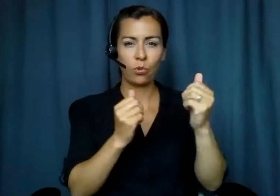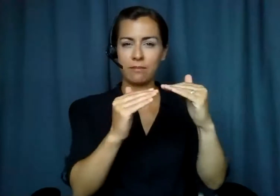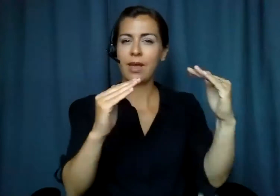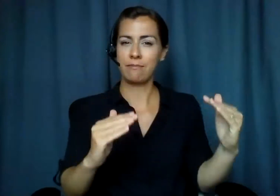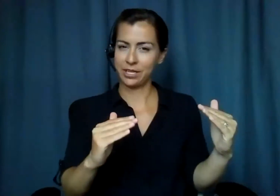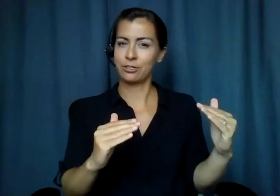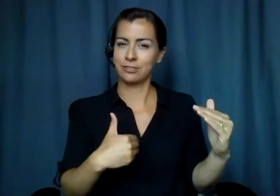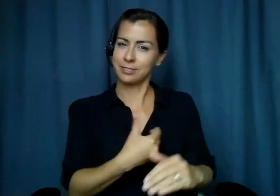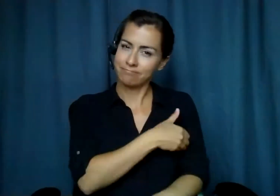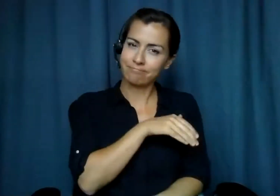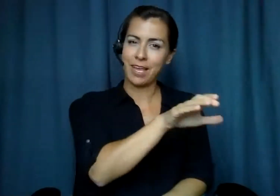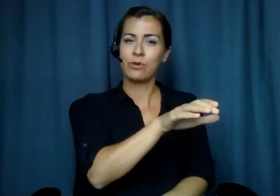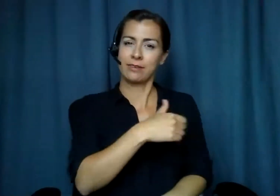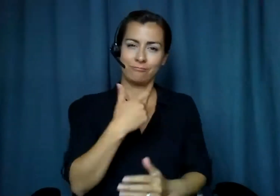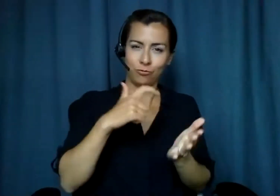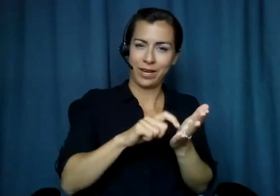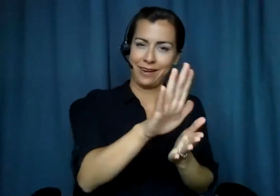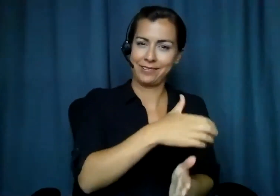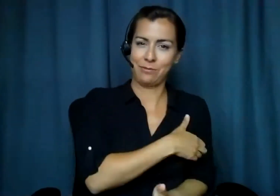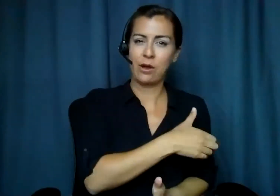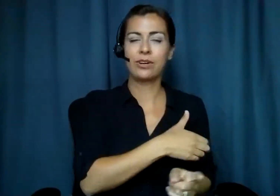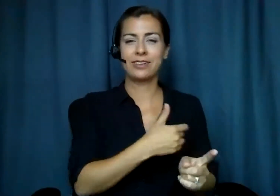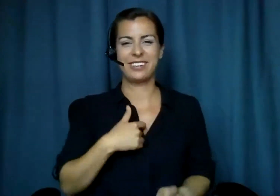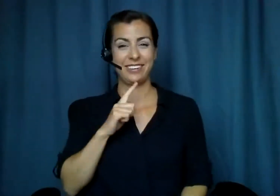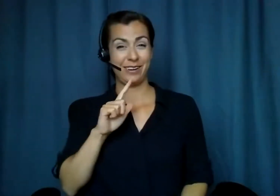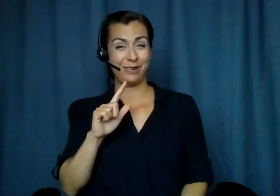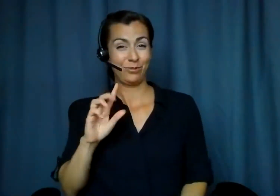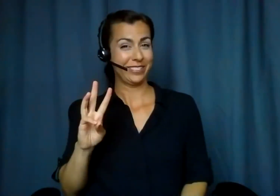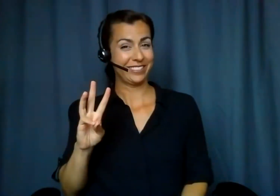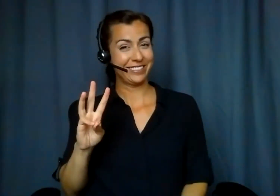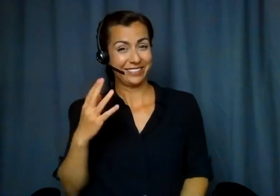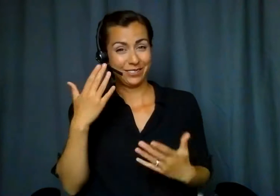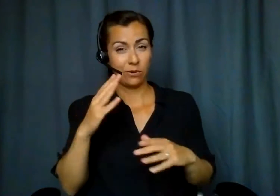icon at the bottom right of your zoom screen.